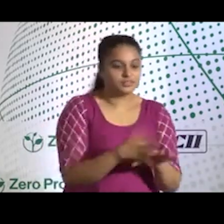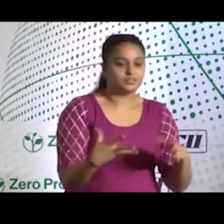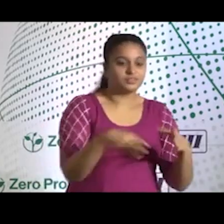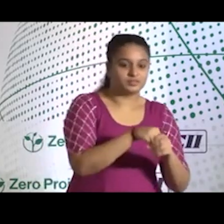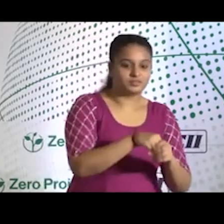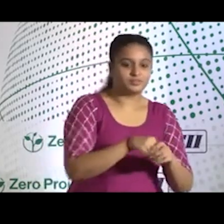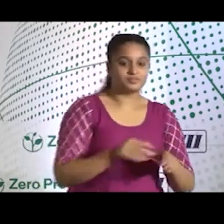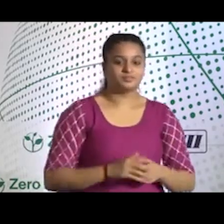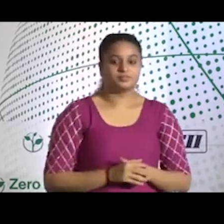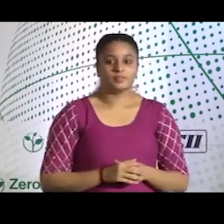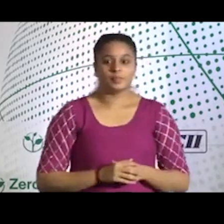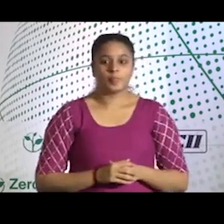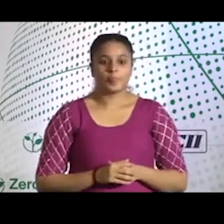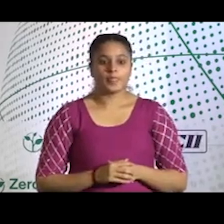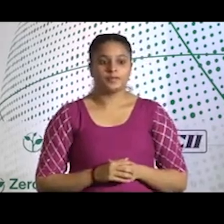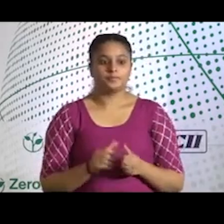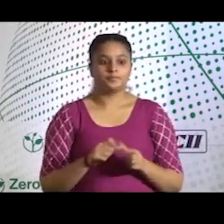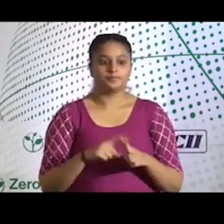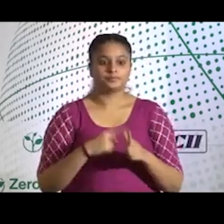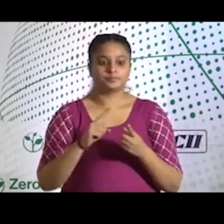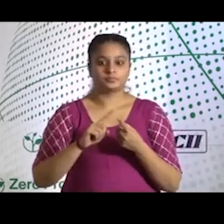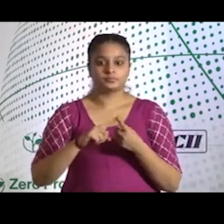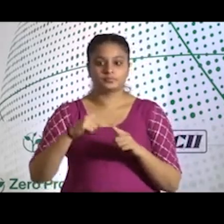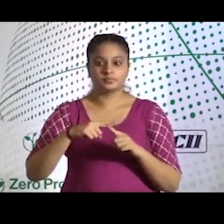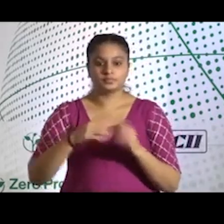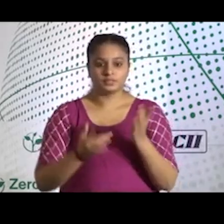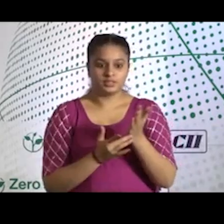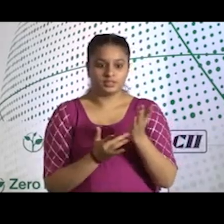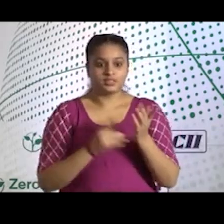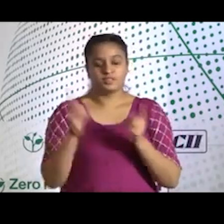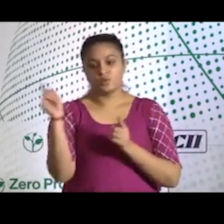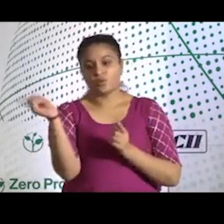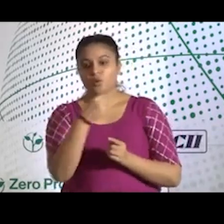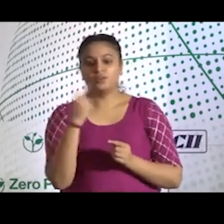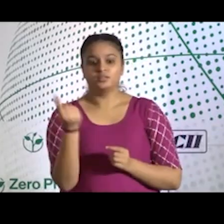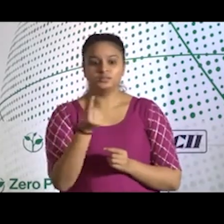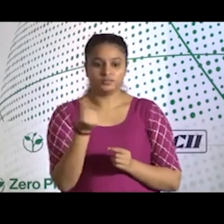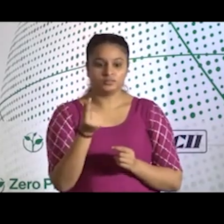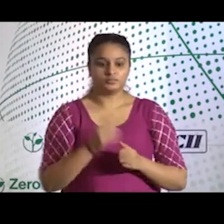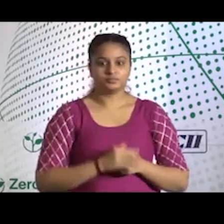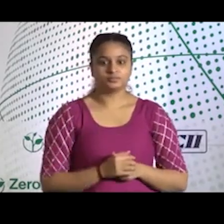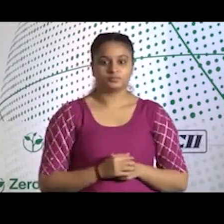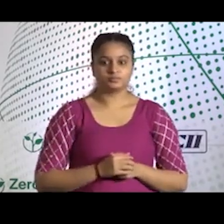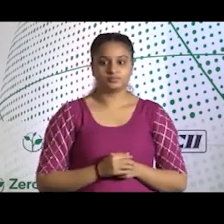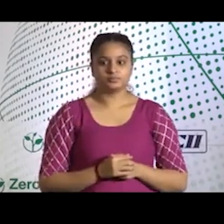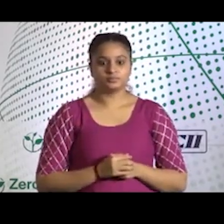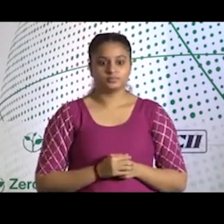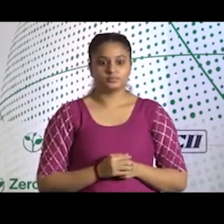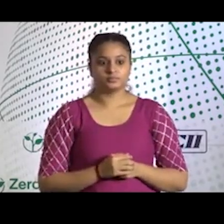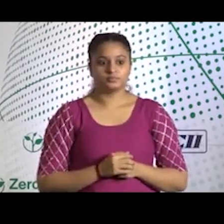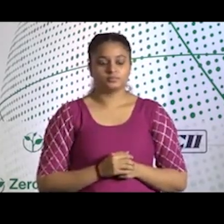Thanks Shilpi I do think technology everyone uses okay. You know